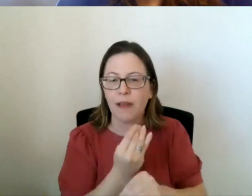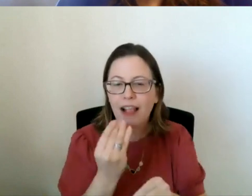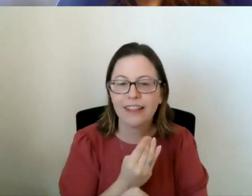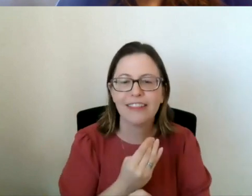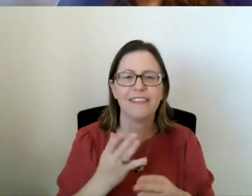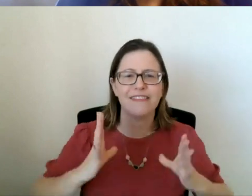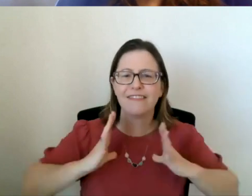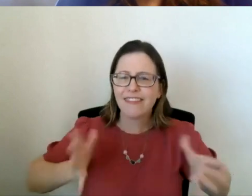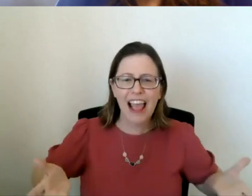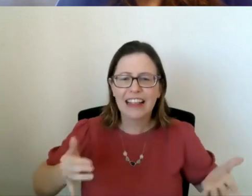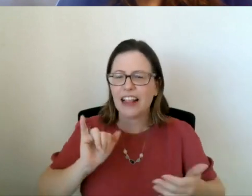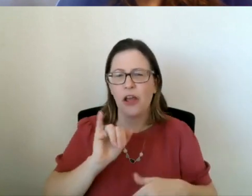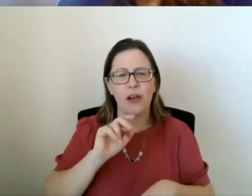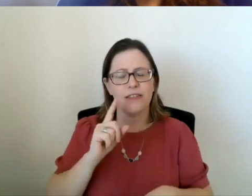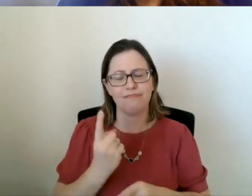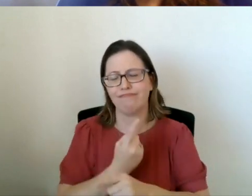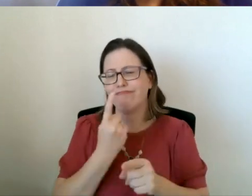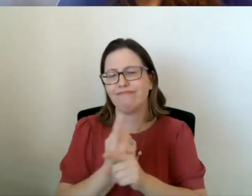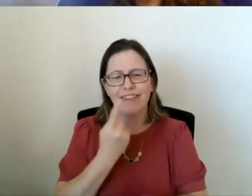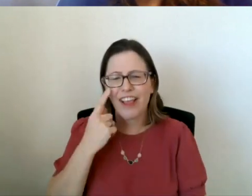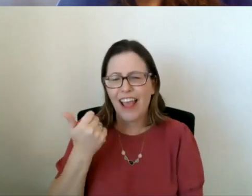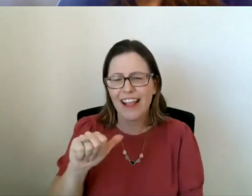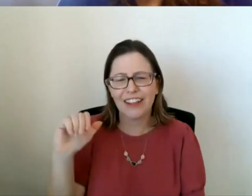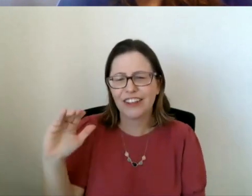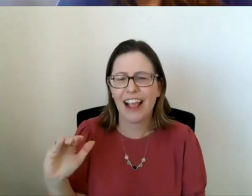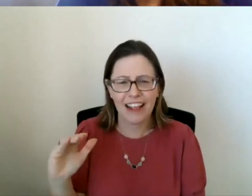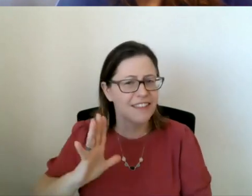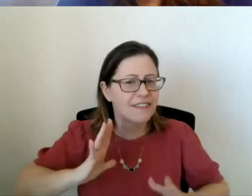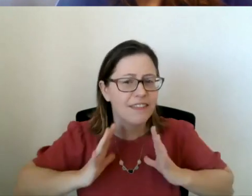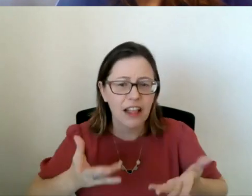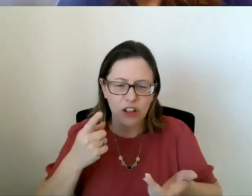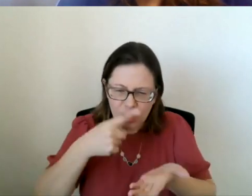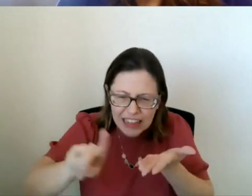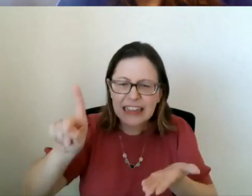can't get enough of books but hates math. That's fine. That's great. That's typical for any child.